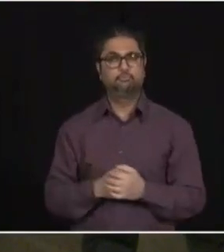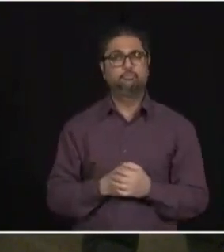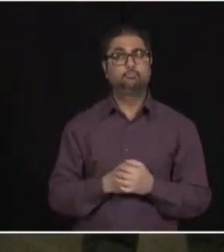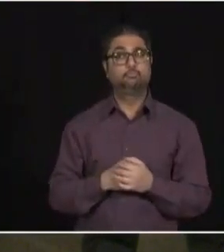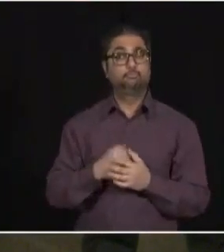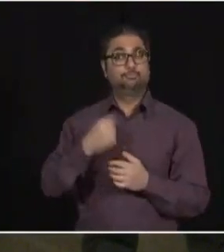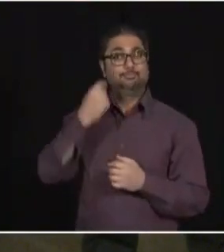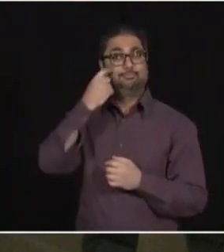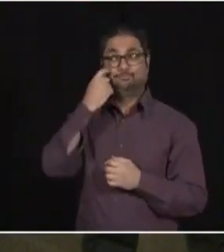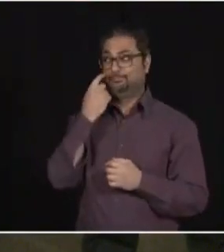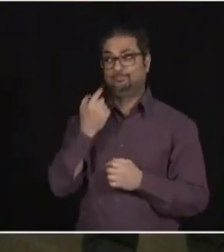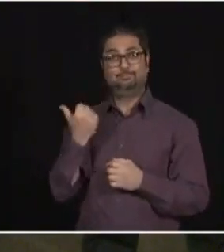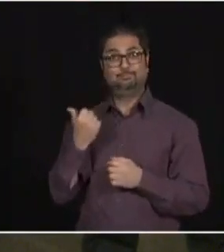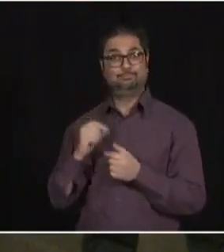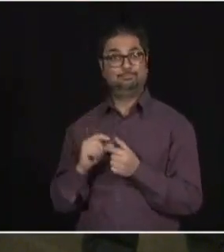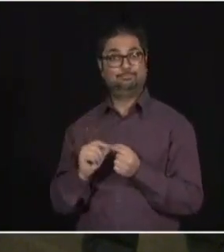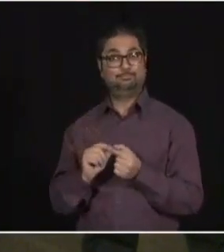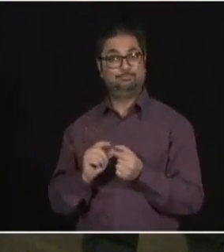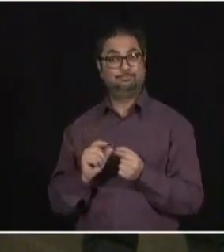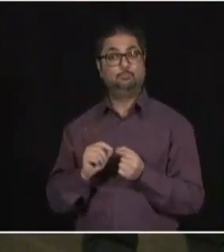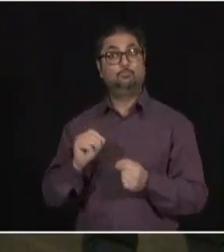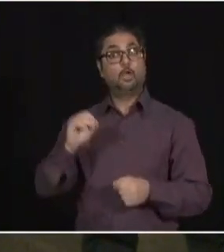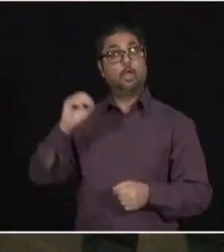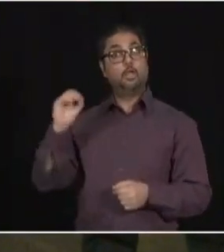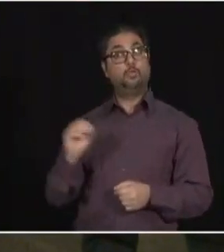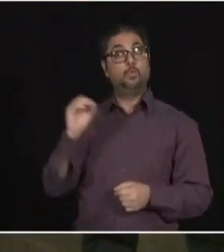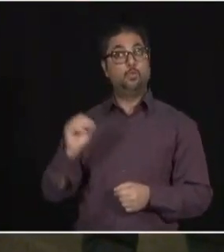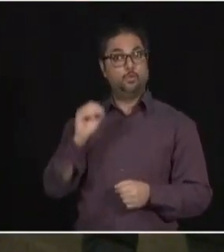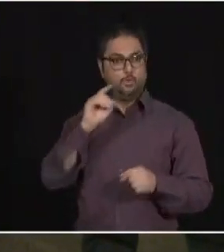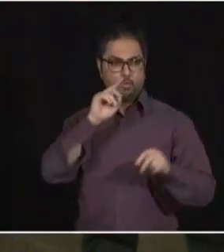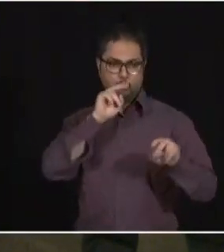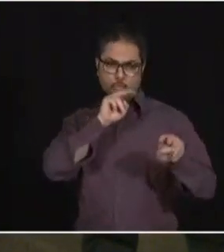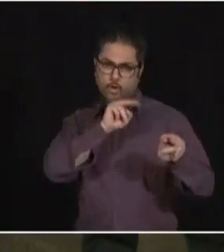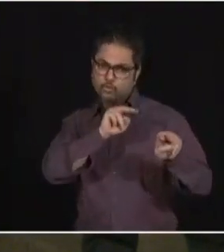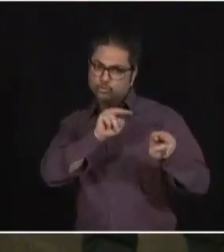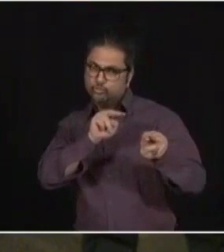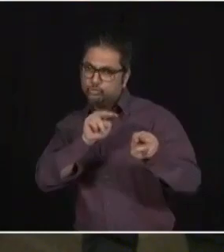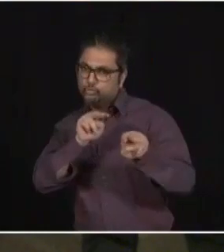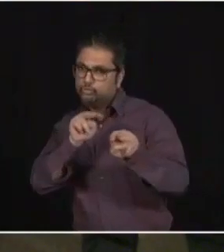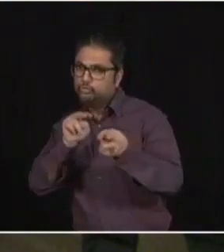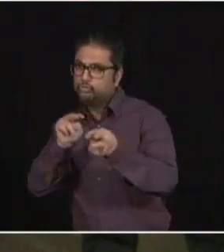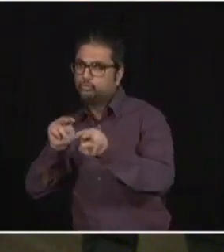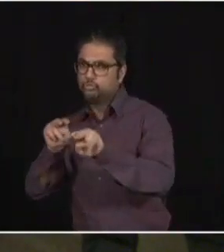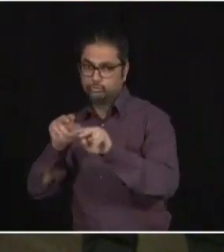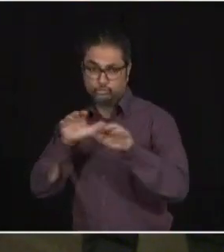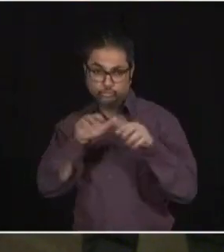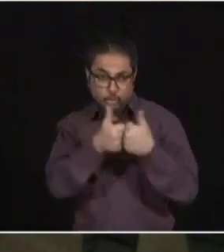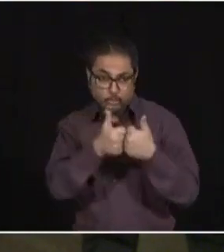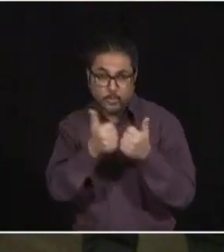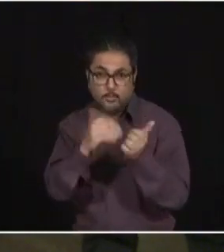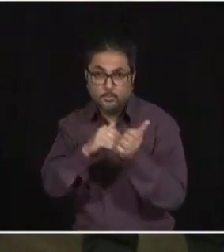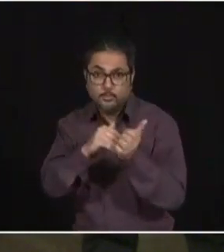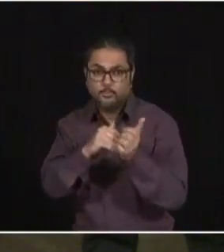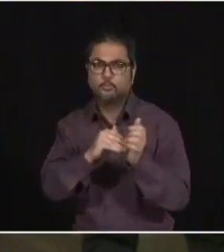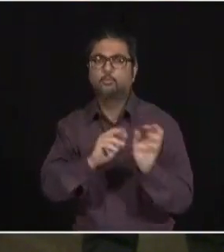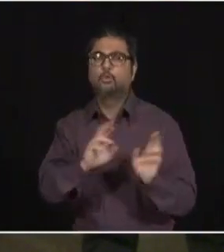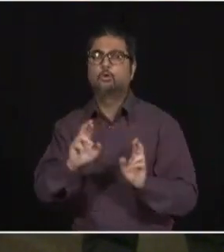and is prepared for any challenge during this spring flooding season. Each year we gain more experience and